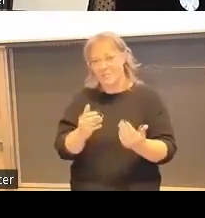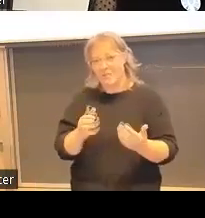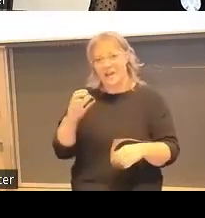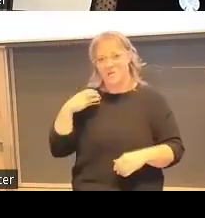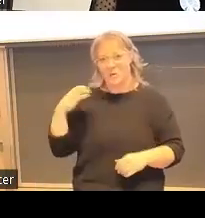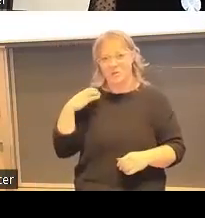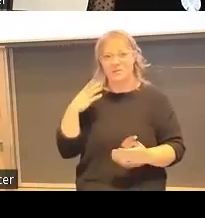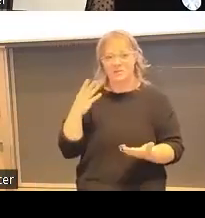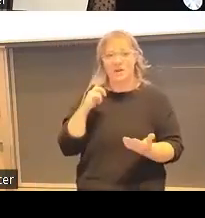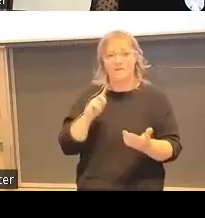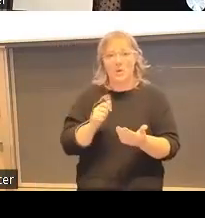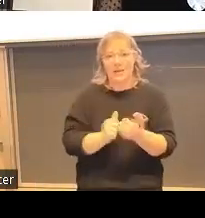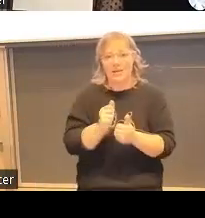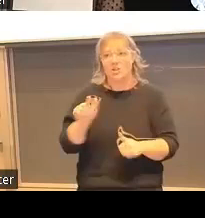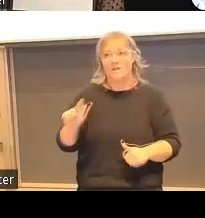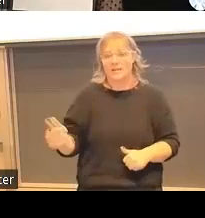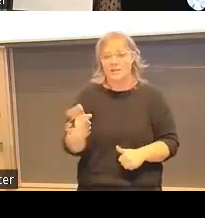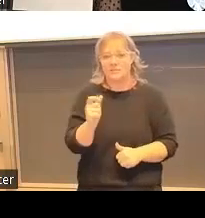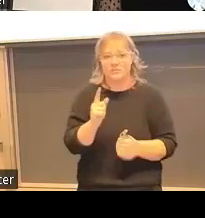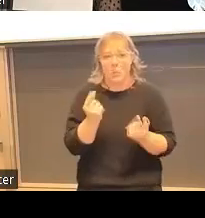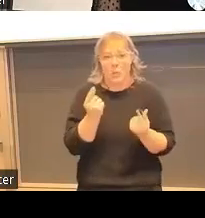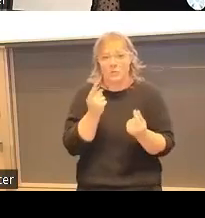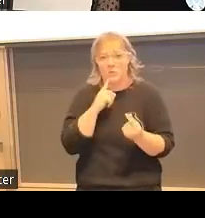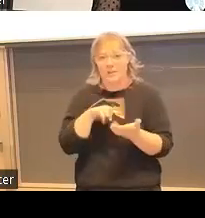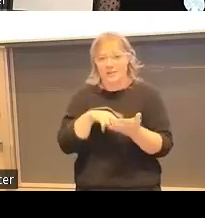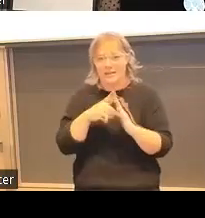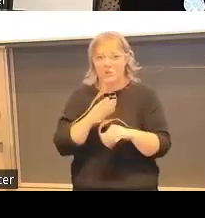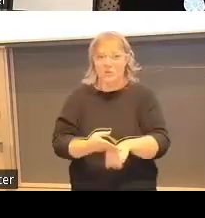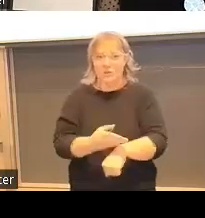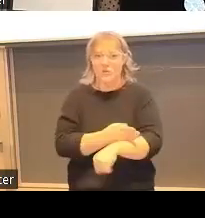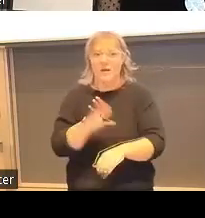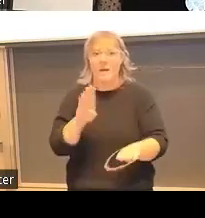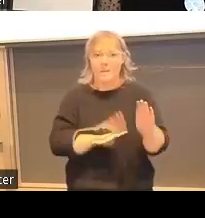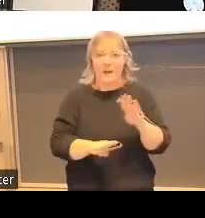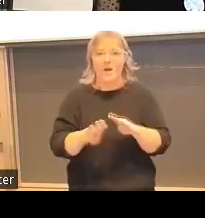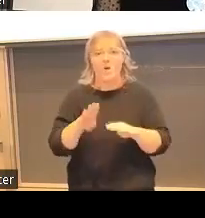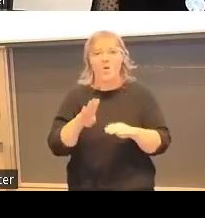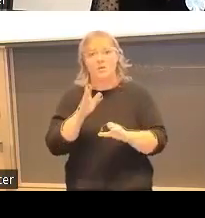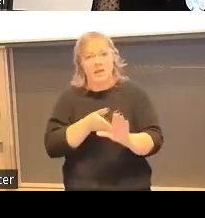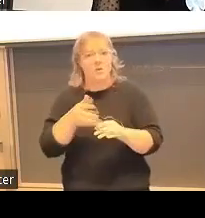for each of us the core of what we do is intended to improve the biopsychosocial experience of the